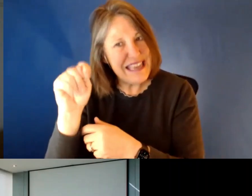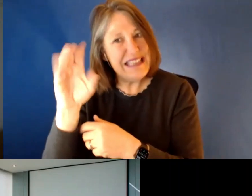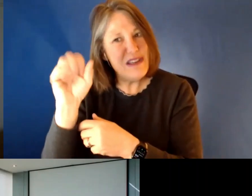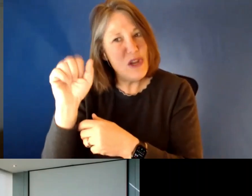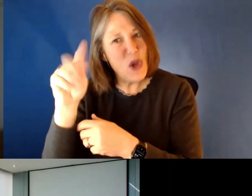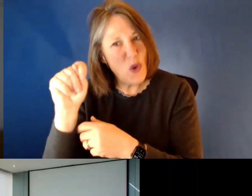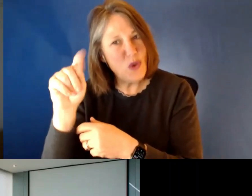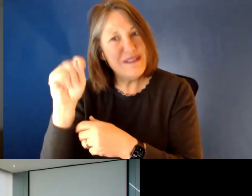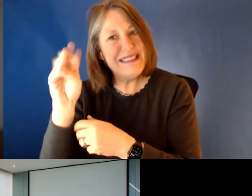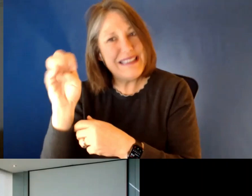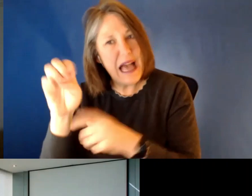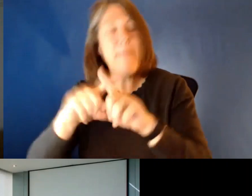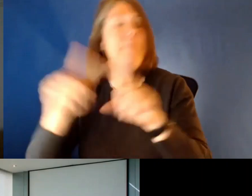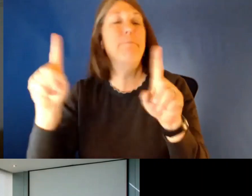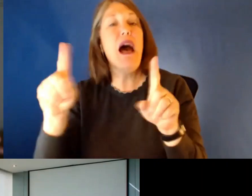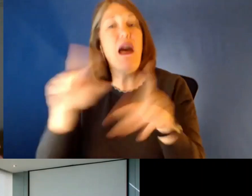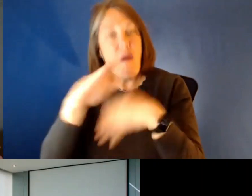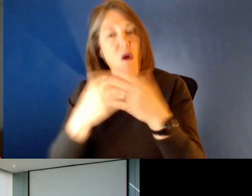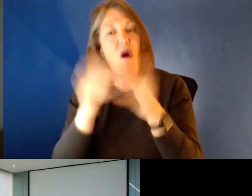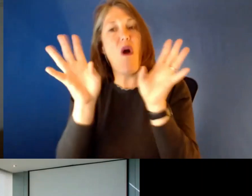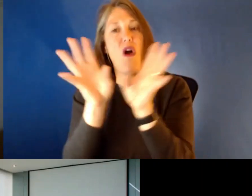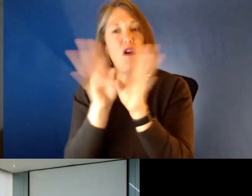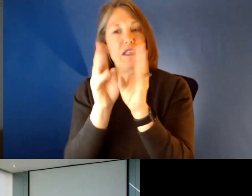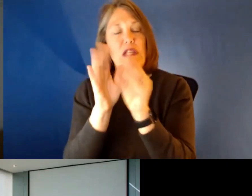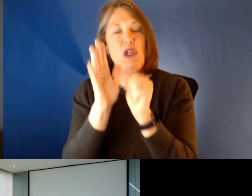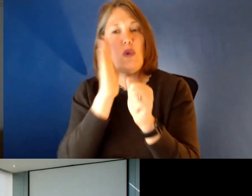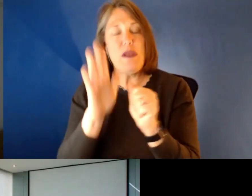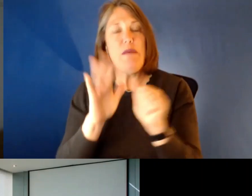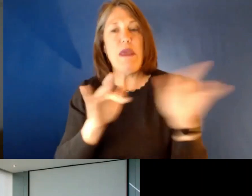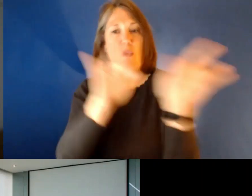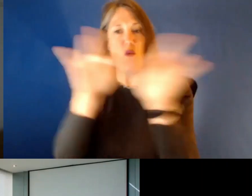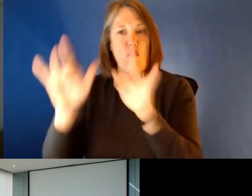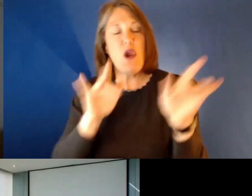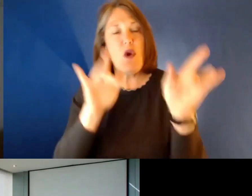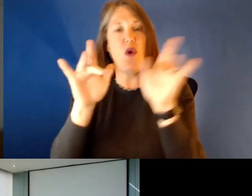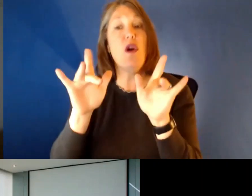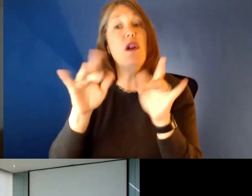but all sessions will be recorded 06:15:47 , and thus all presentations and